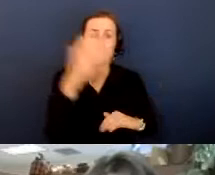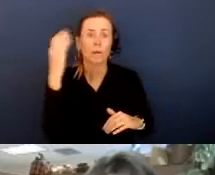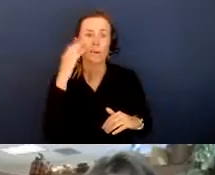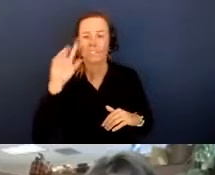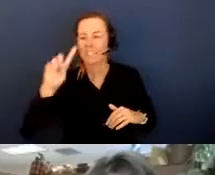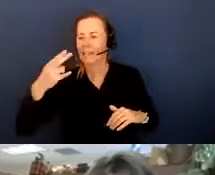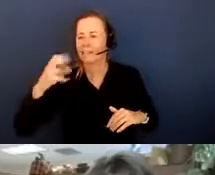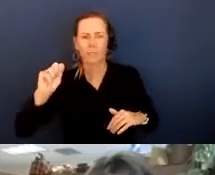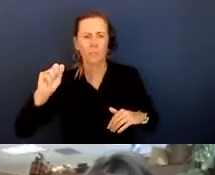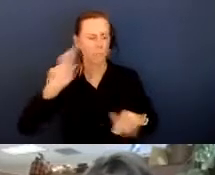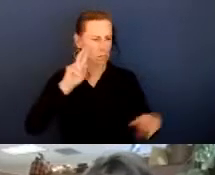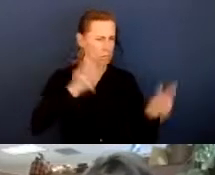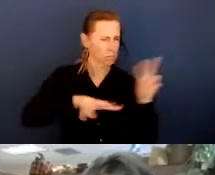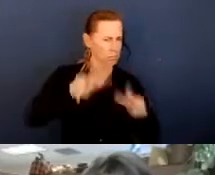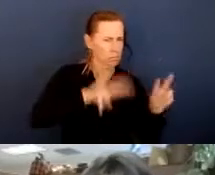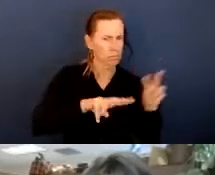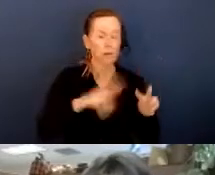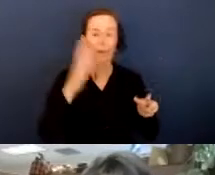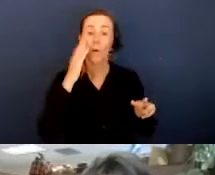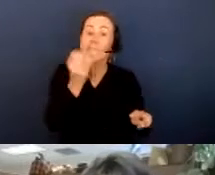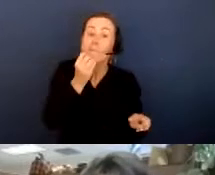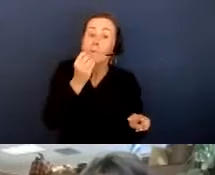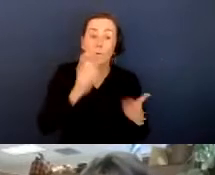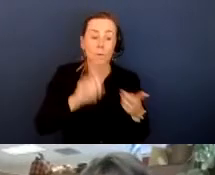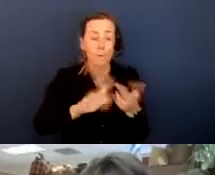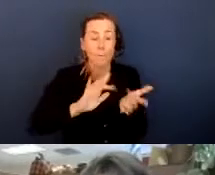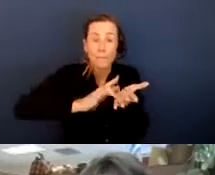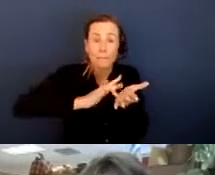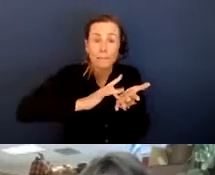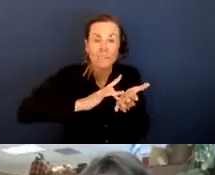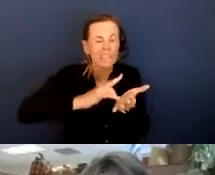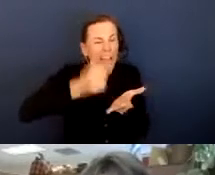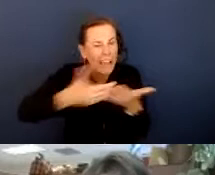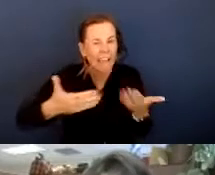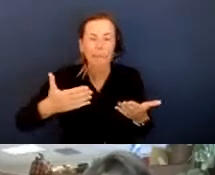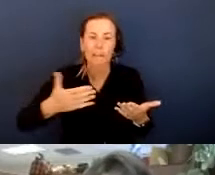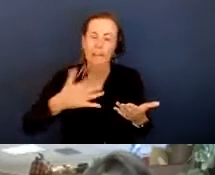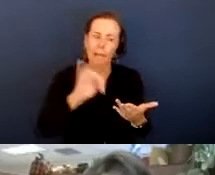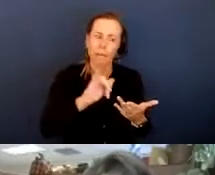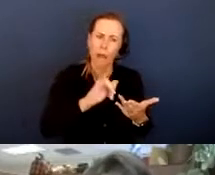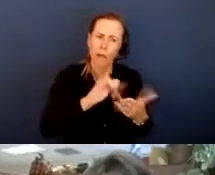You know, the DHS would observe the meal times and medications and everything,